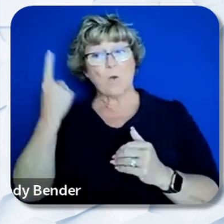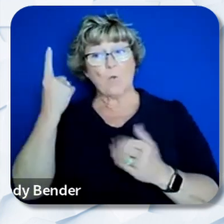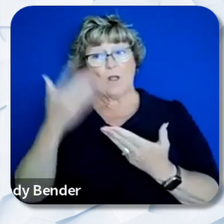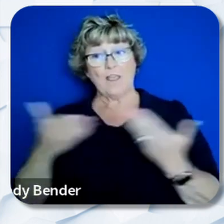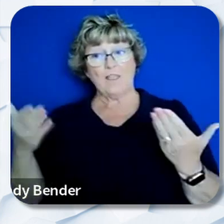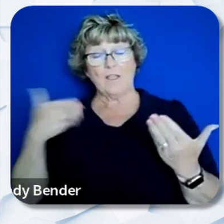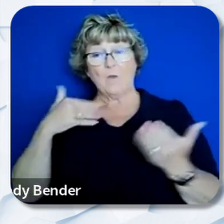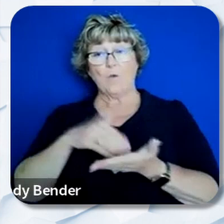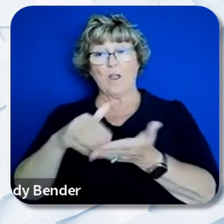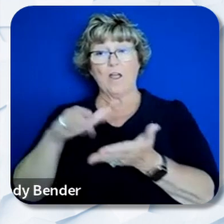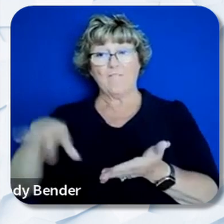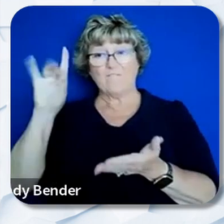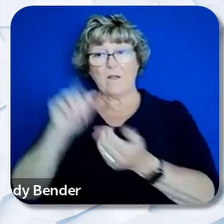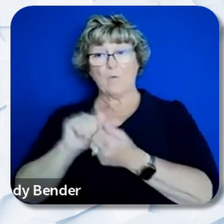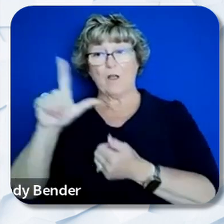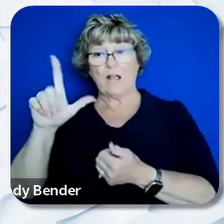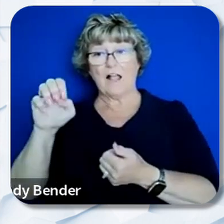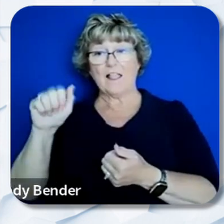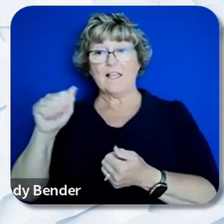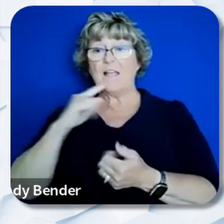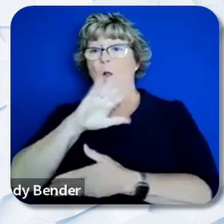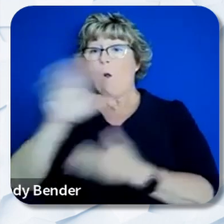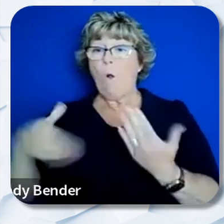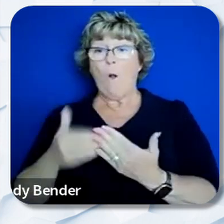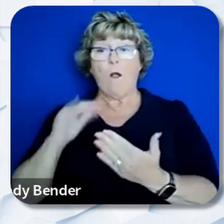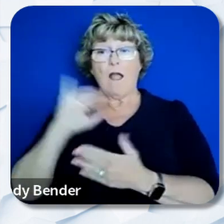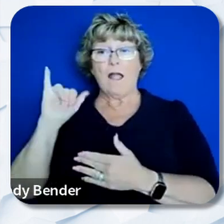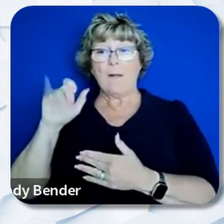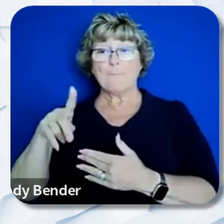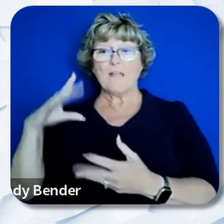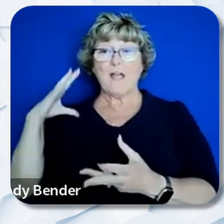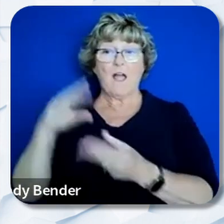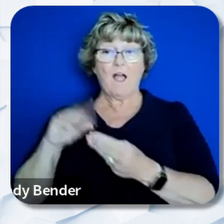with LEAs is that they will say, "All of our IEPs are up to date. I don't know why the